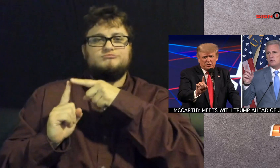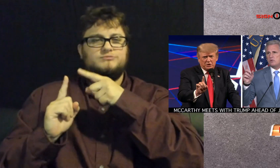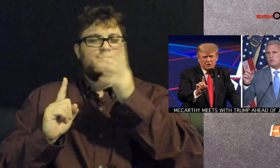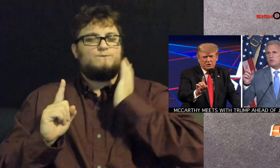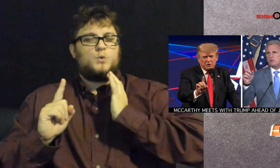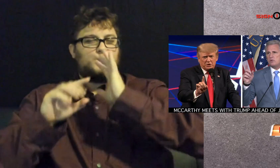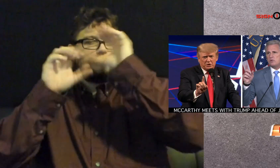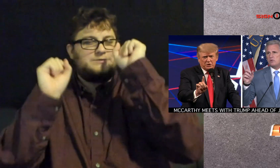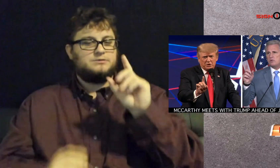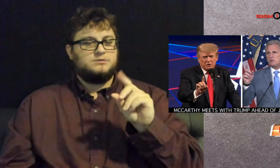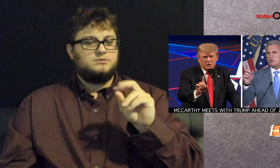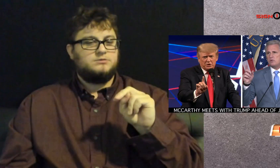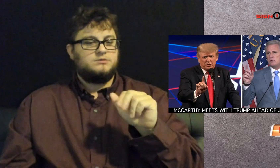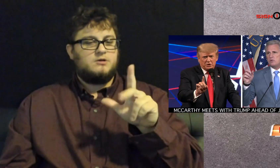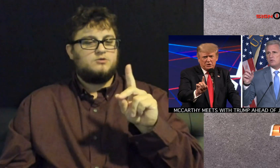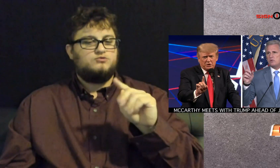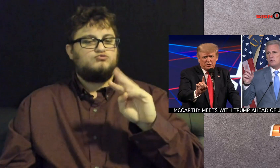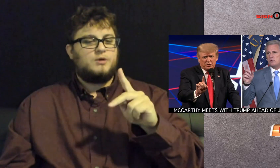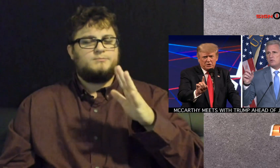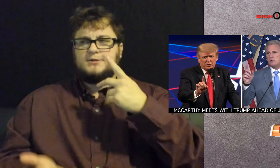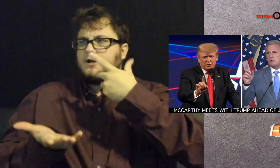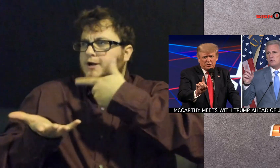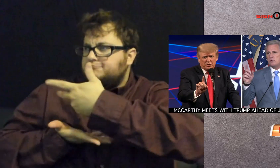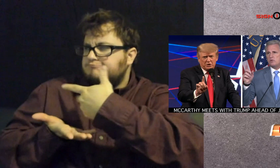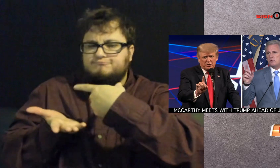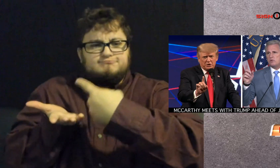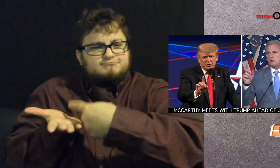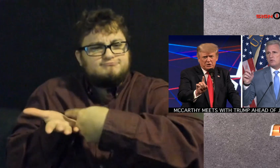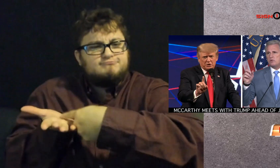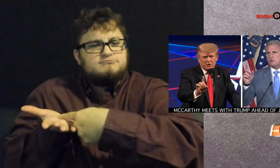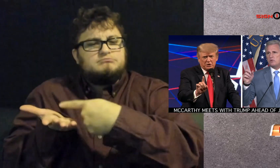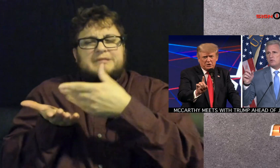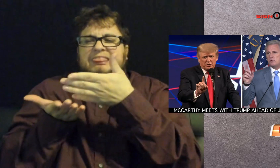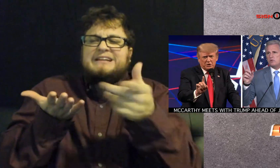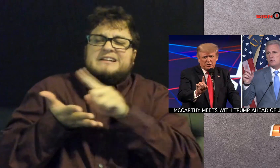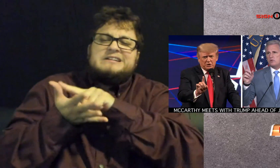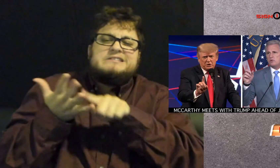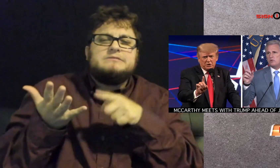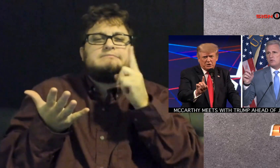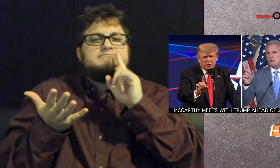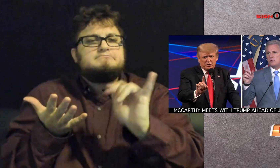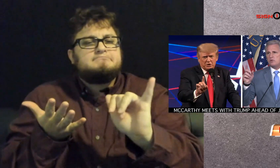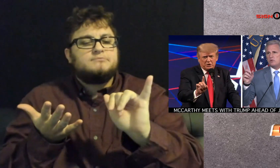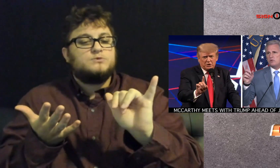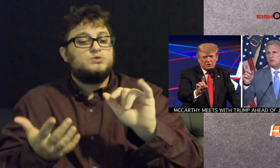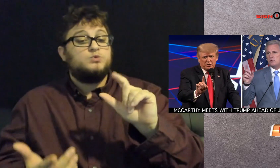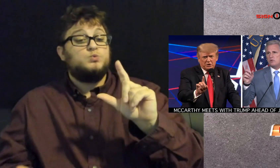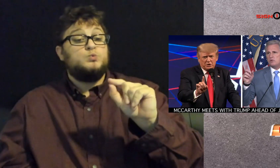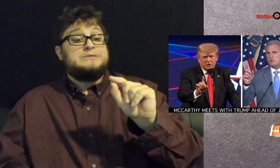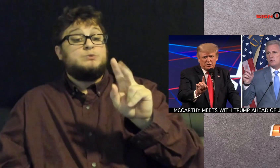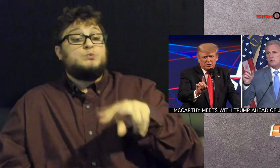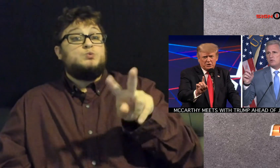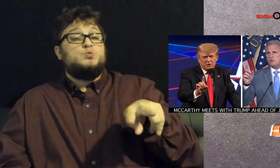on Thursday House minority leader Kevin McCarthy says he met with former President